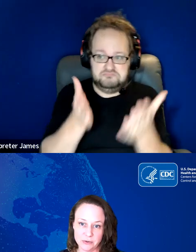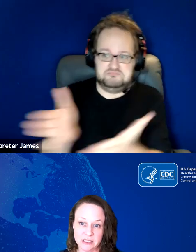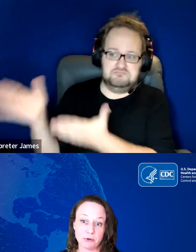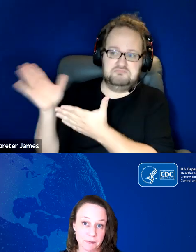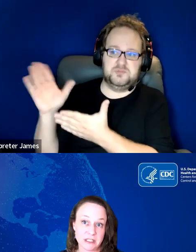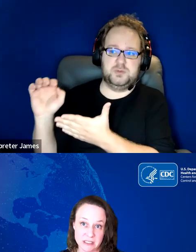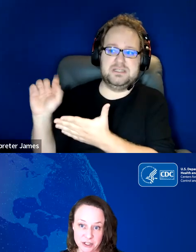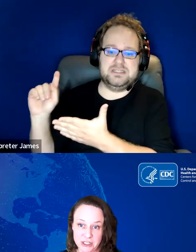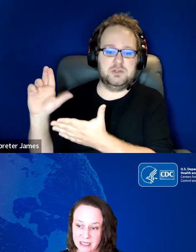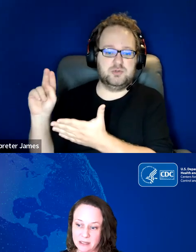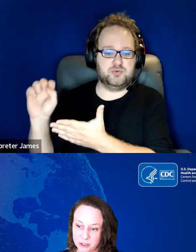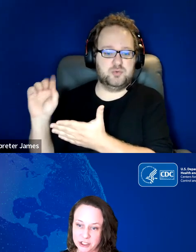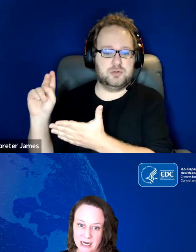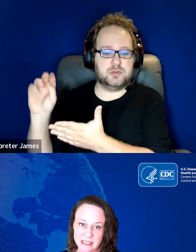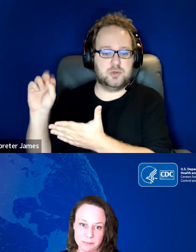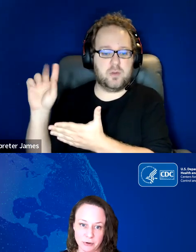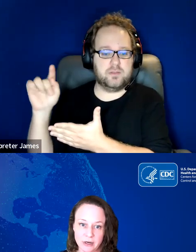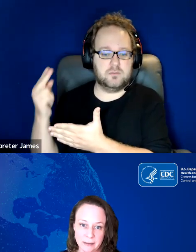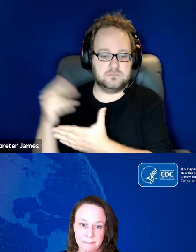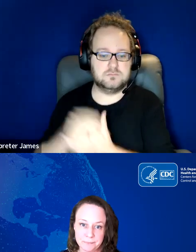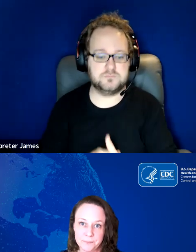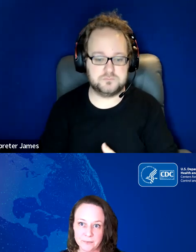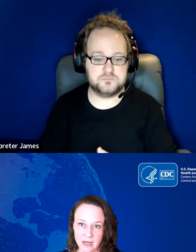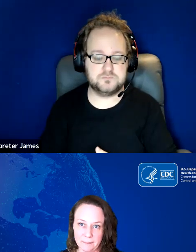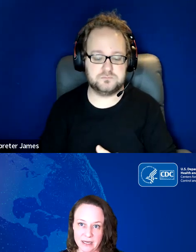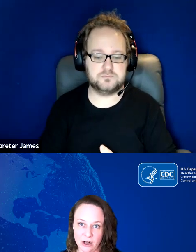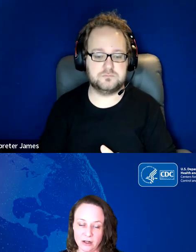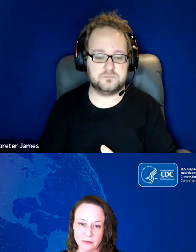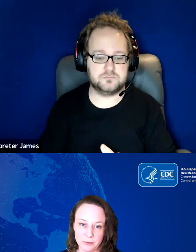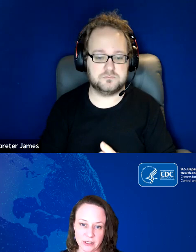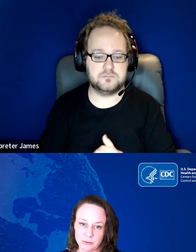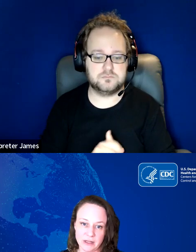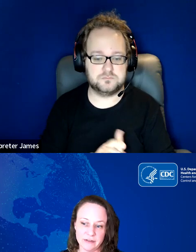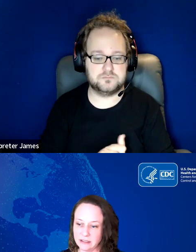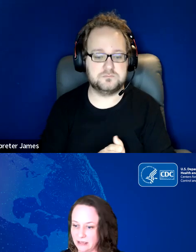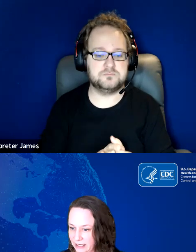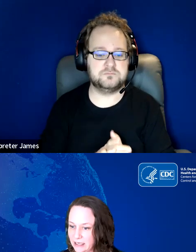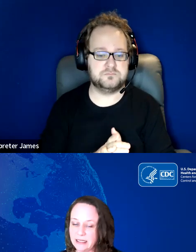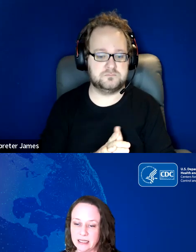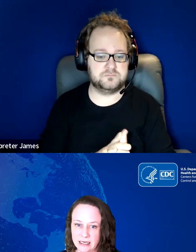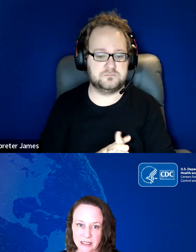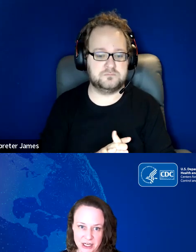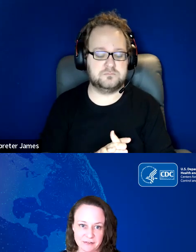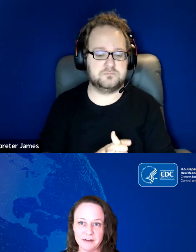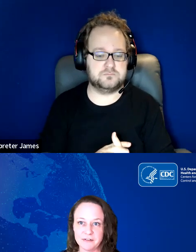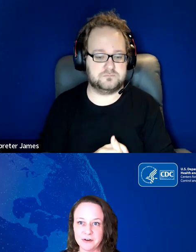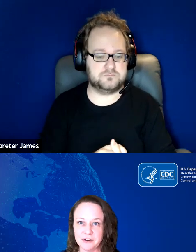to slower participating in the bridge access program. And all -- I'll put a relevant link in the chat for everyone.